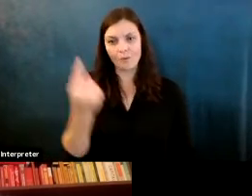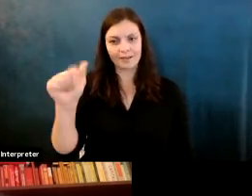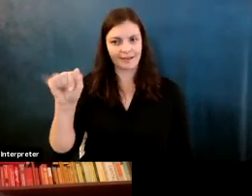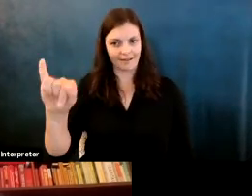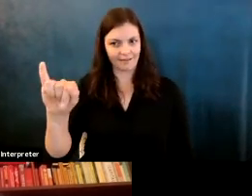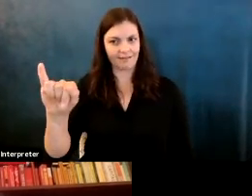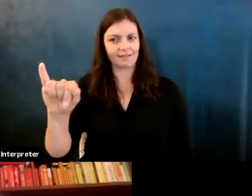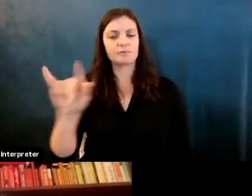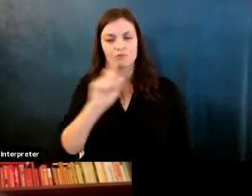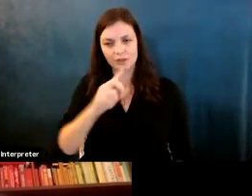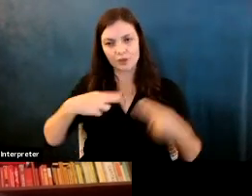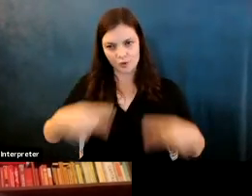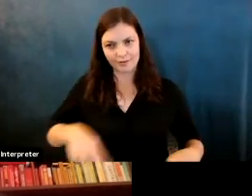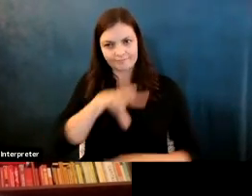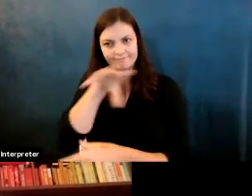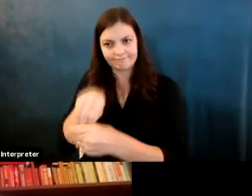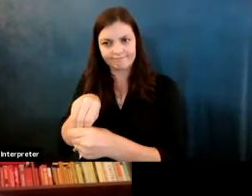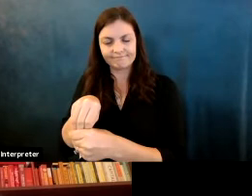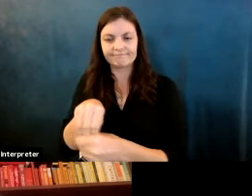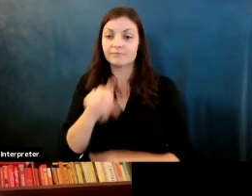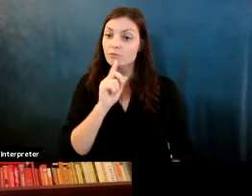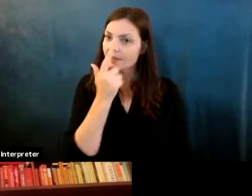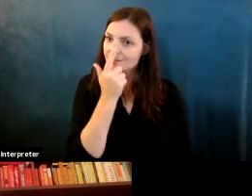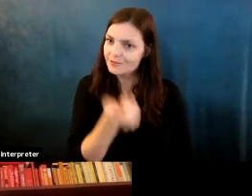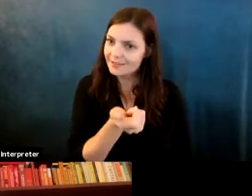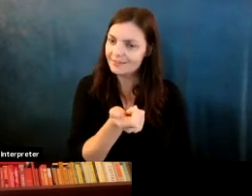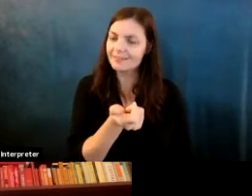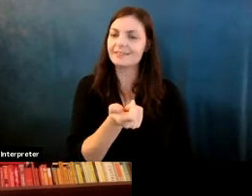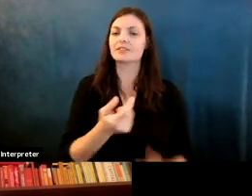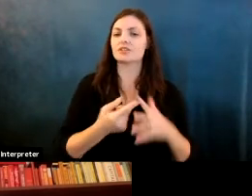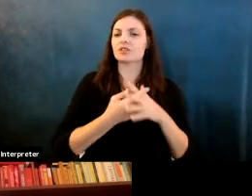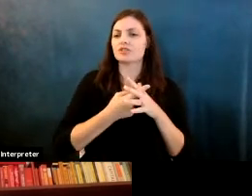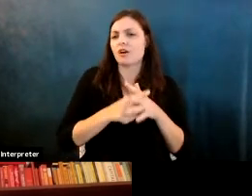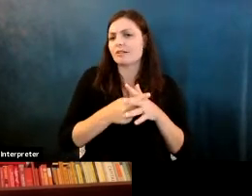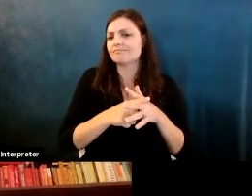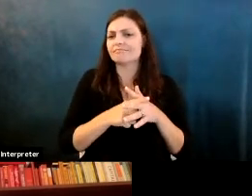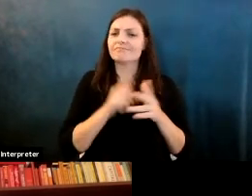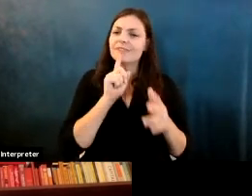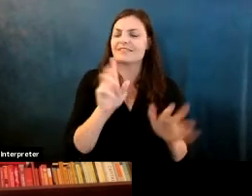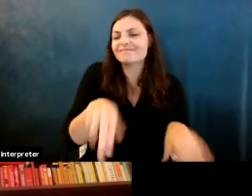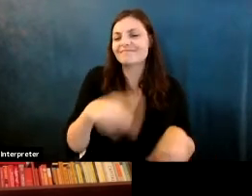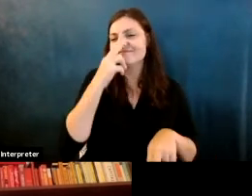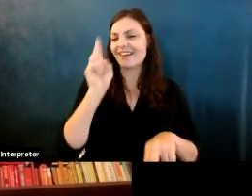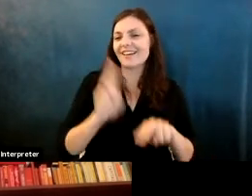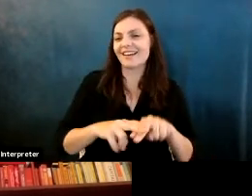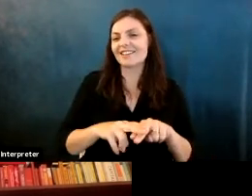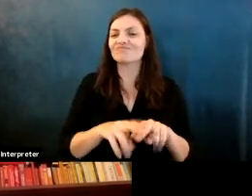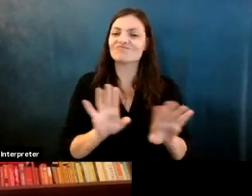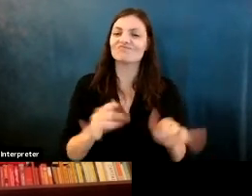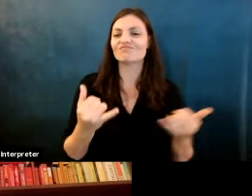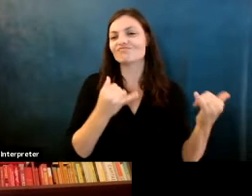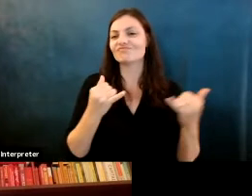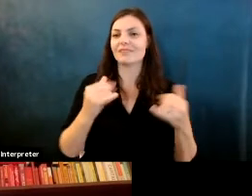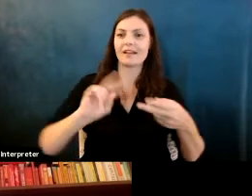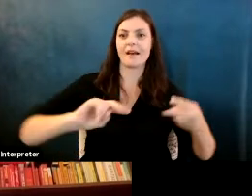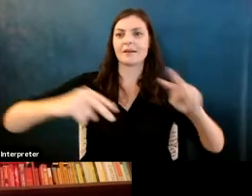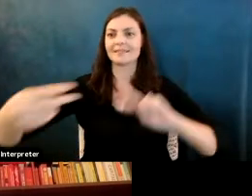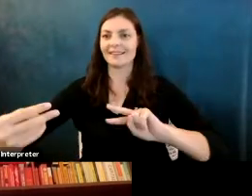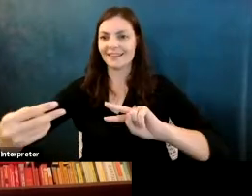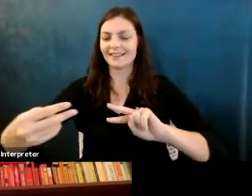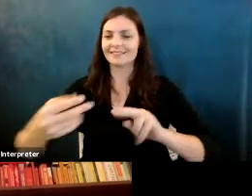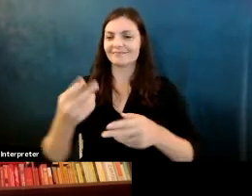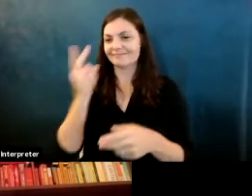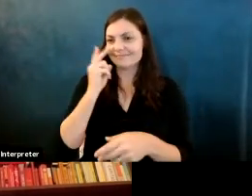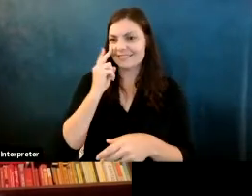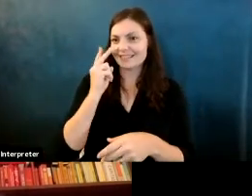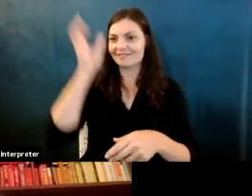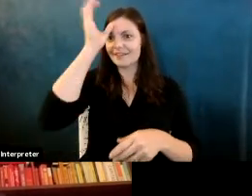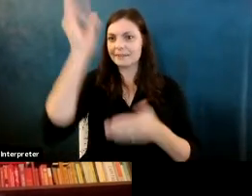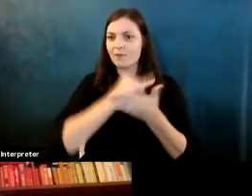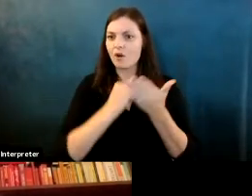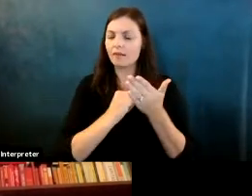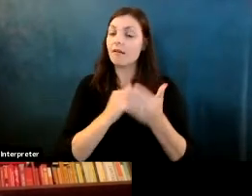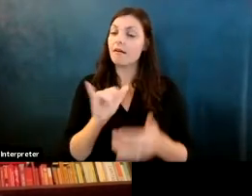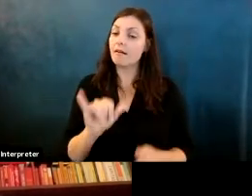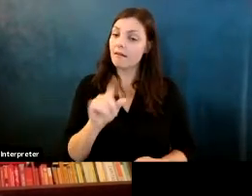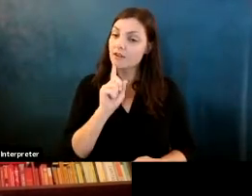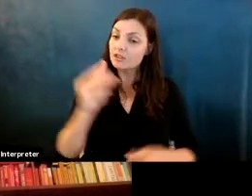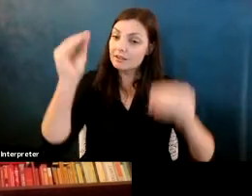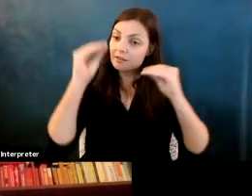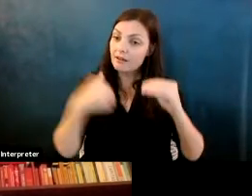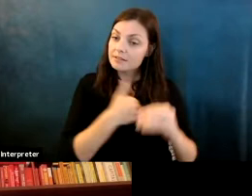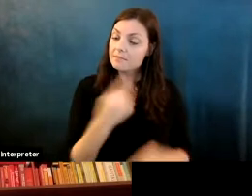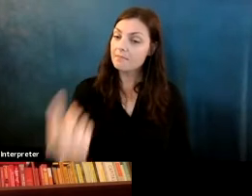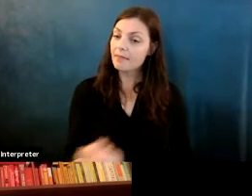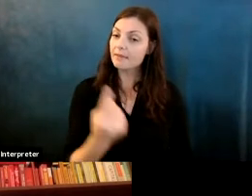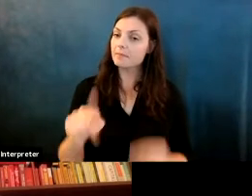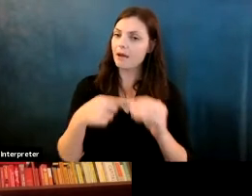Martin Wattenberg: Okay, so really actually it's very interesting What began as a very whimsical you know let's just do the reverse of what makes sense kind of concept art ended up teaching us something about what was going on behind the scenes next slide.